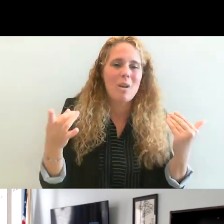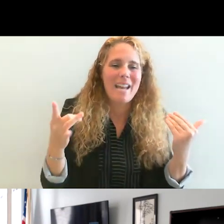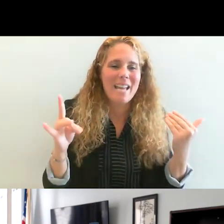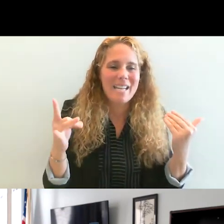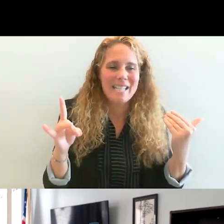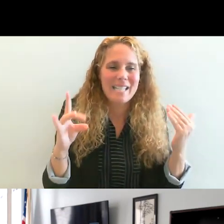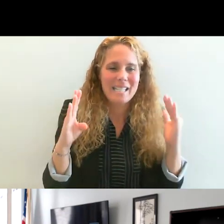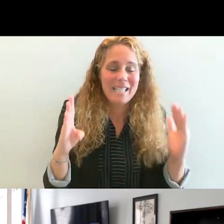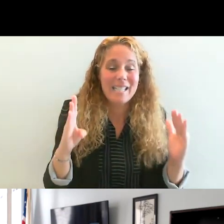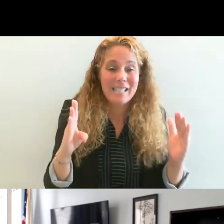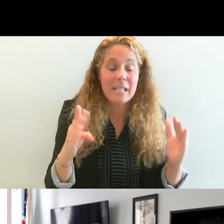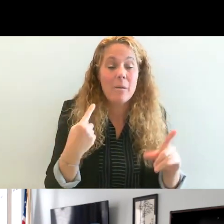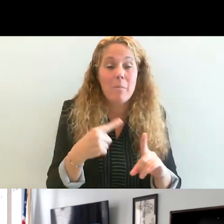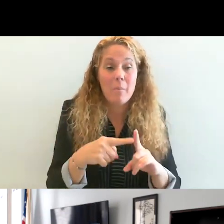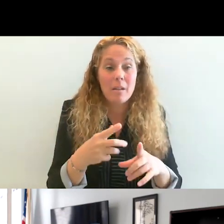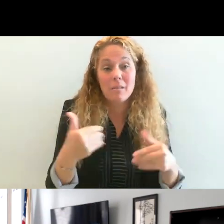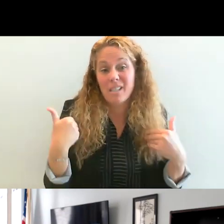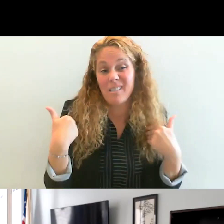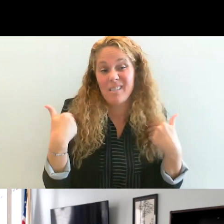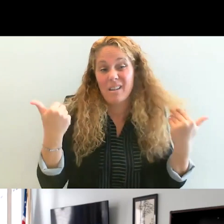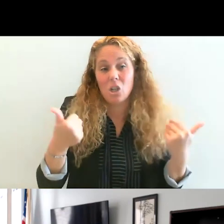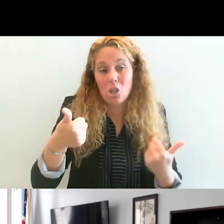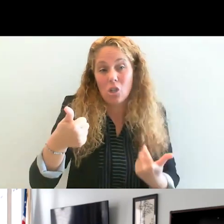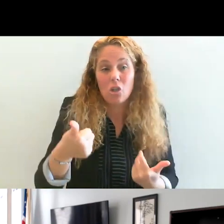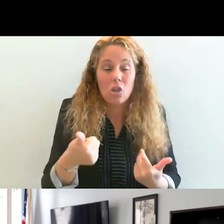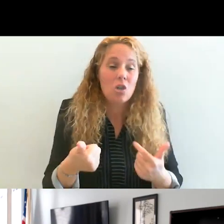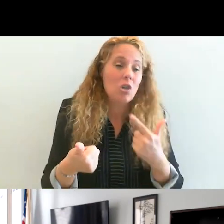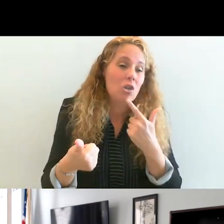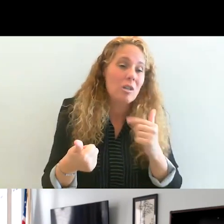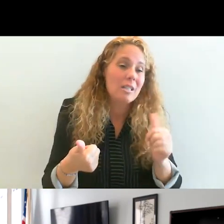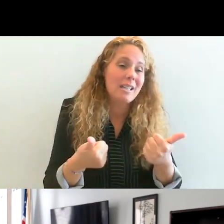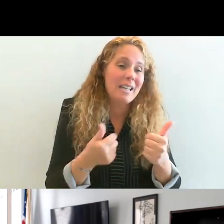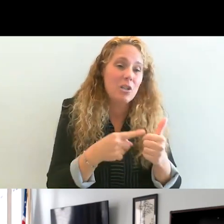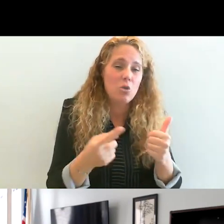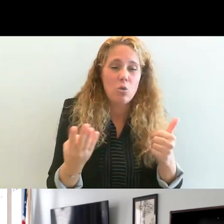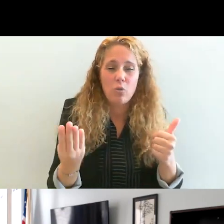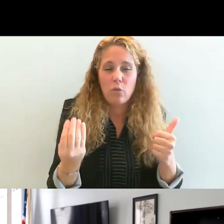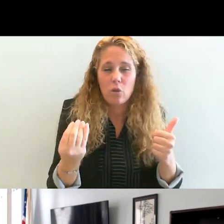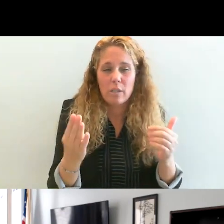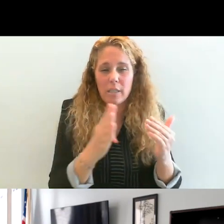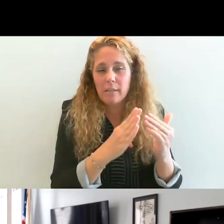WE RECEIVE YOUNGER IN THE 10 TO 14 GROUP AND YOUTH